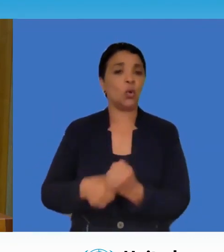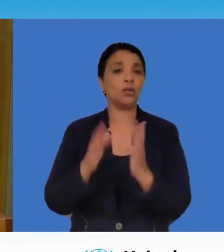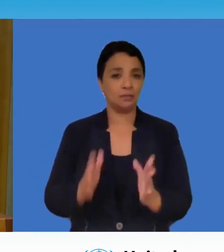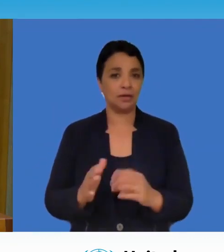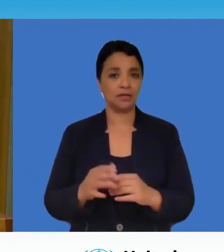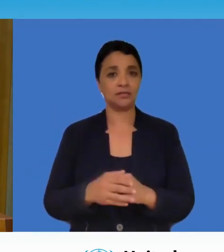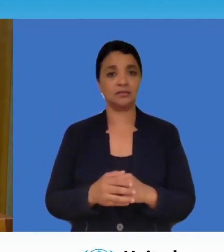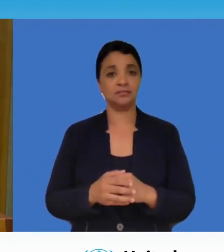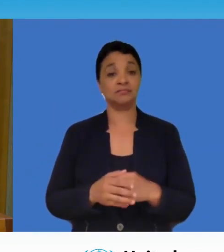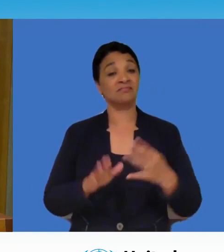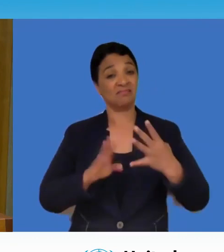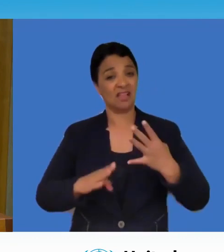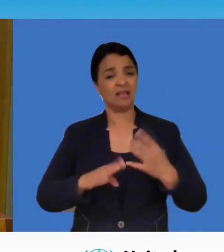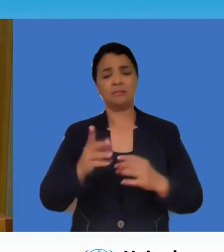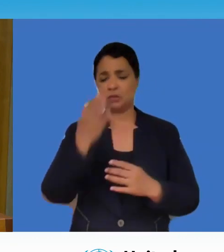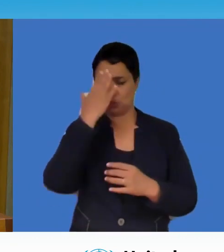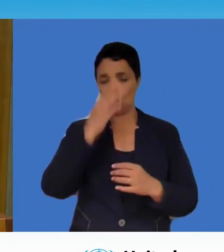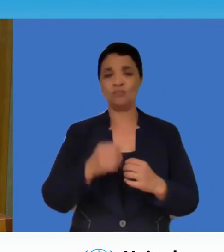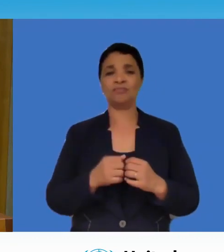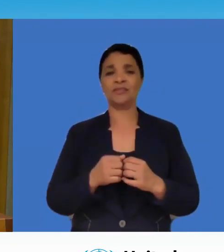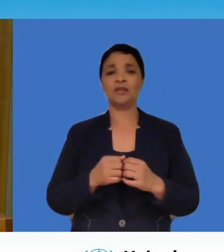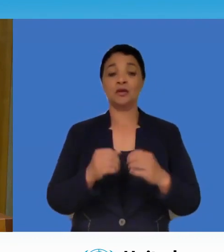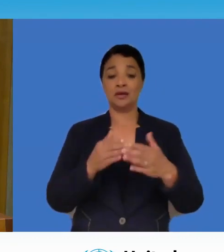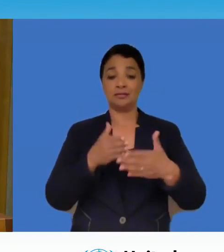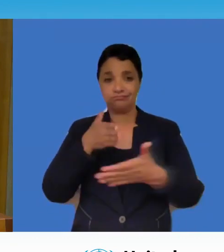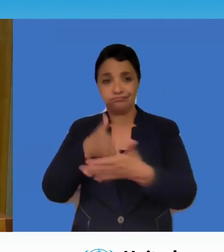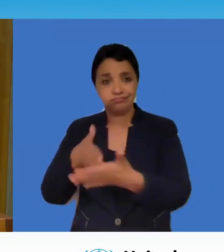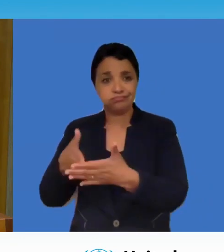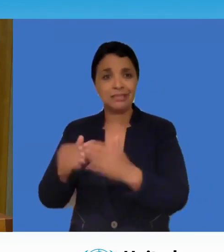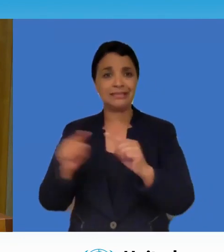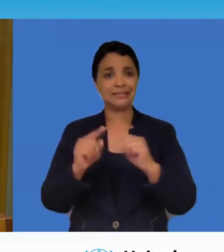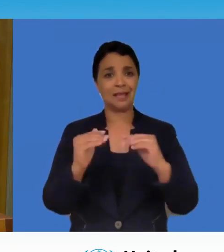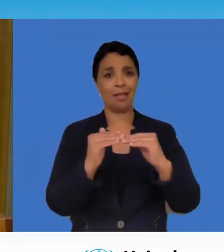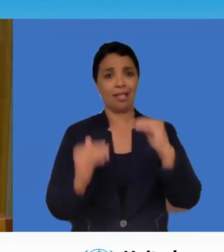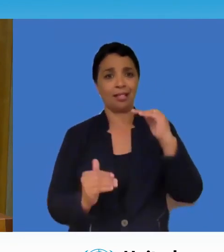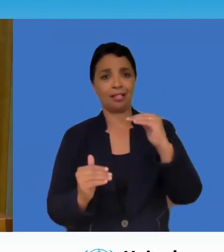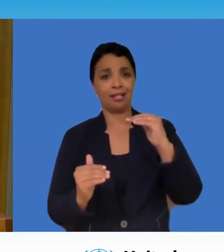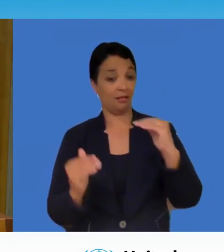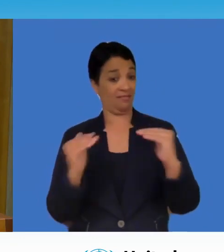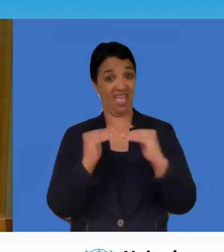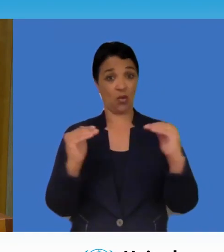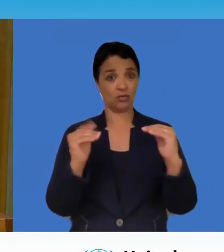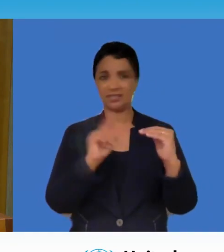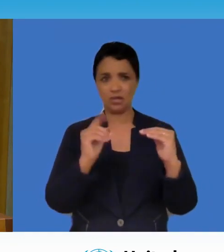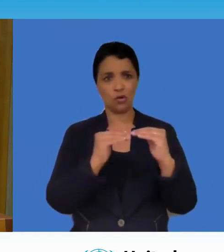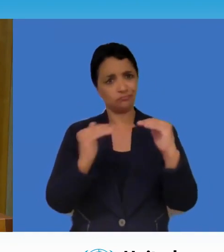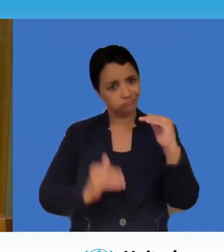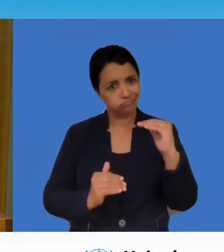we must acknowledge pre-existing structural INE inequalities and in inequities as well